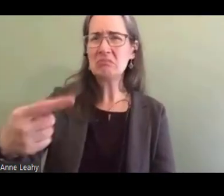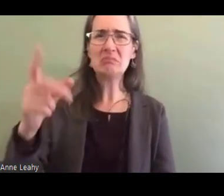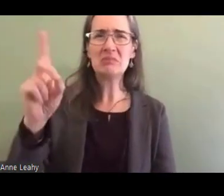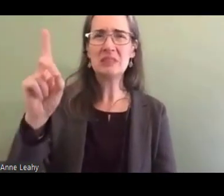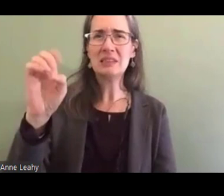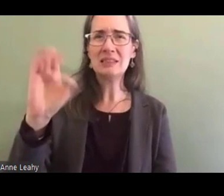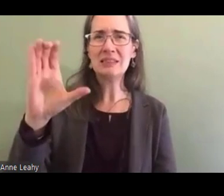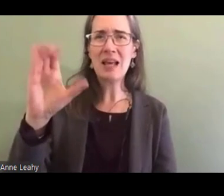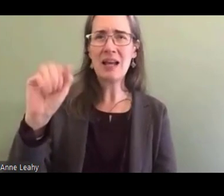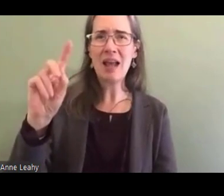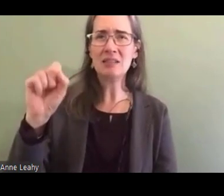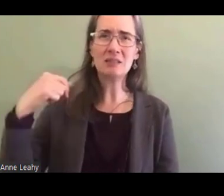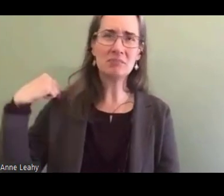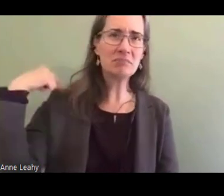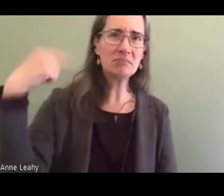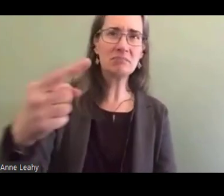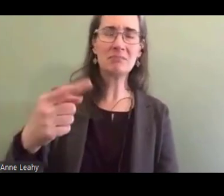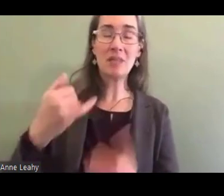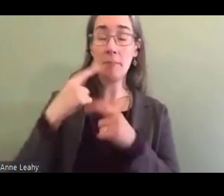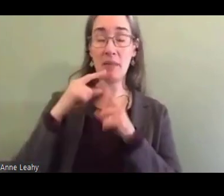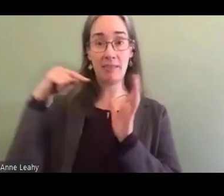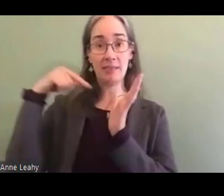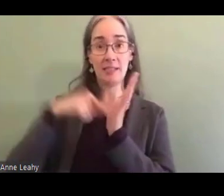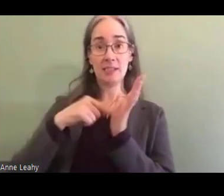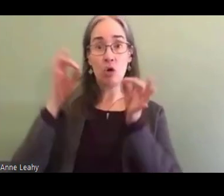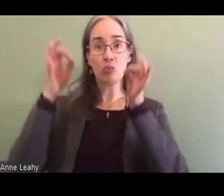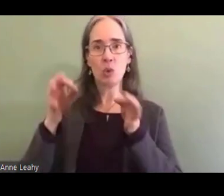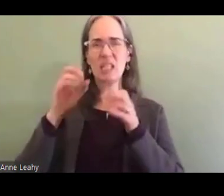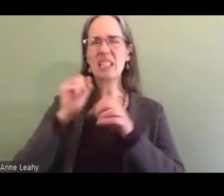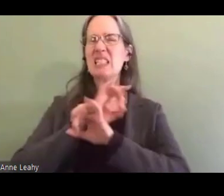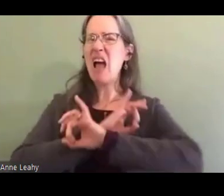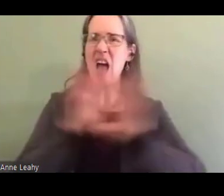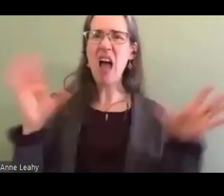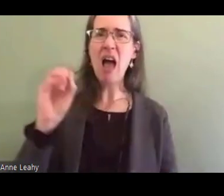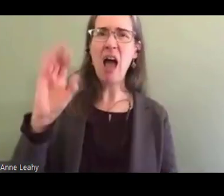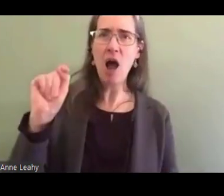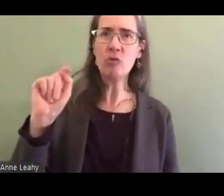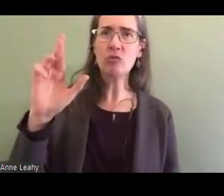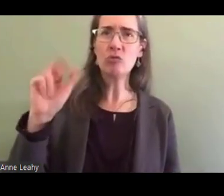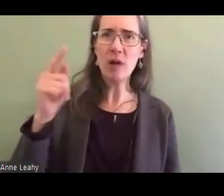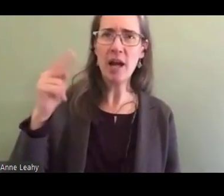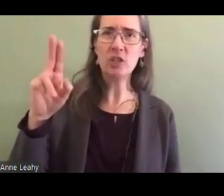But this particular ruling is outrageous.